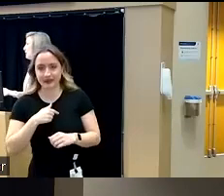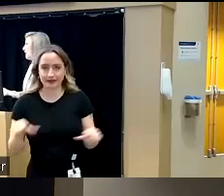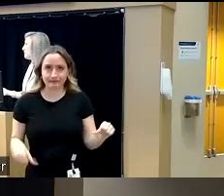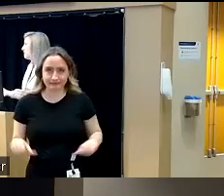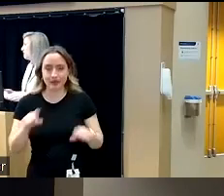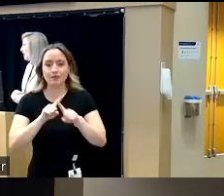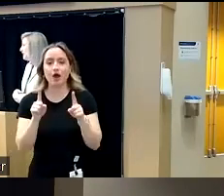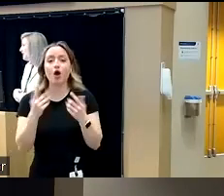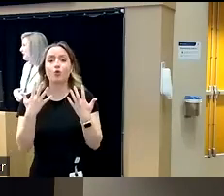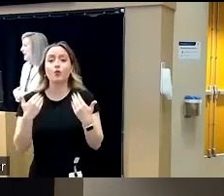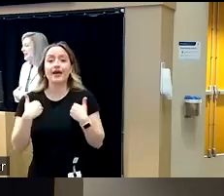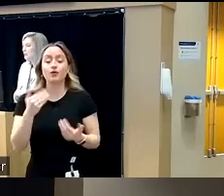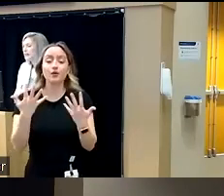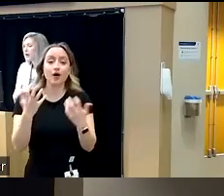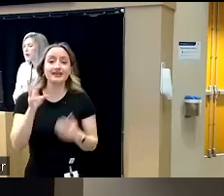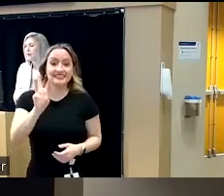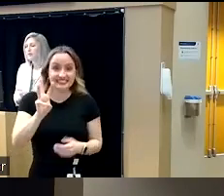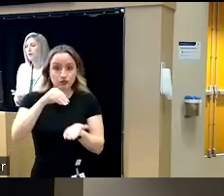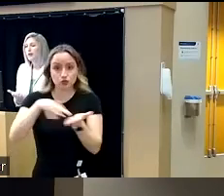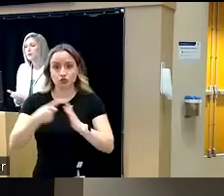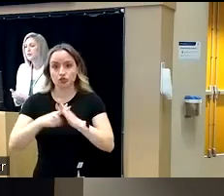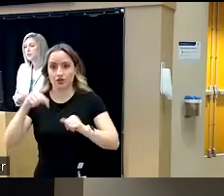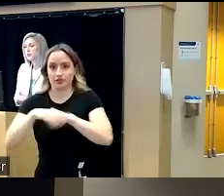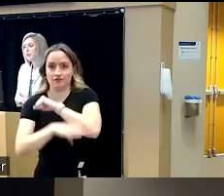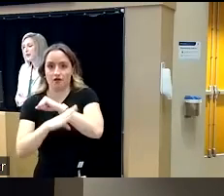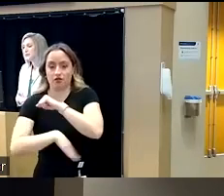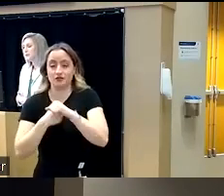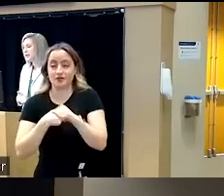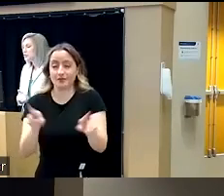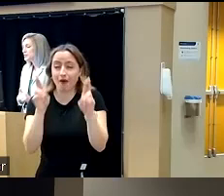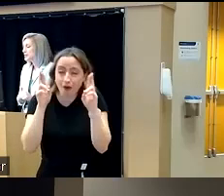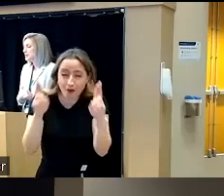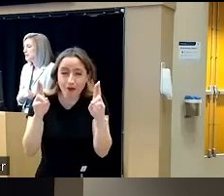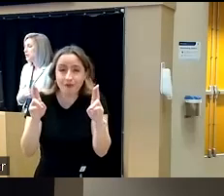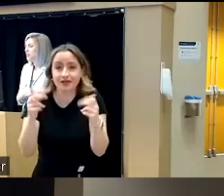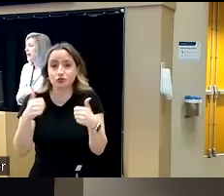to start our program in the fall and I'm really hoping that we're able to find some interested